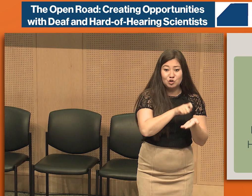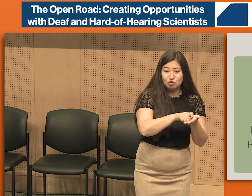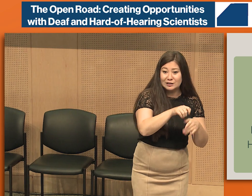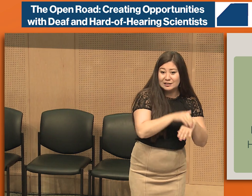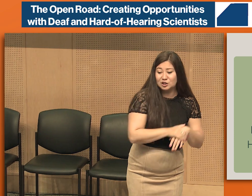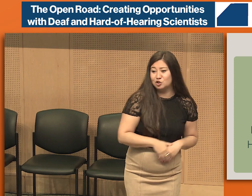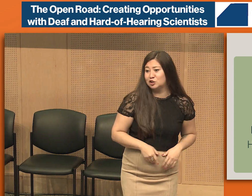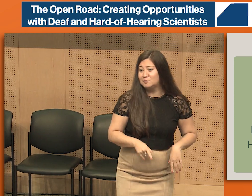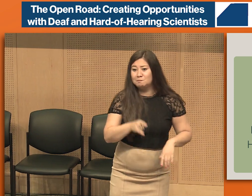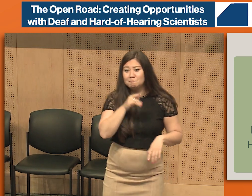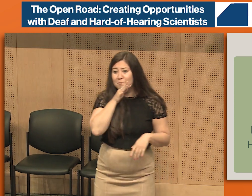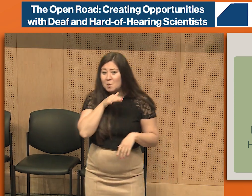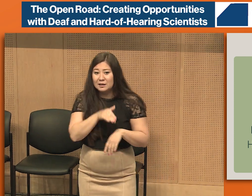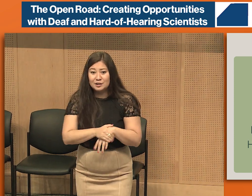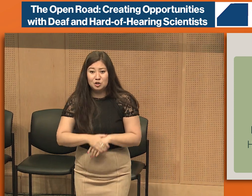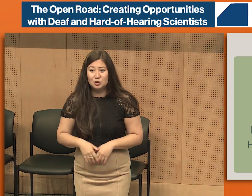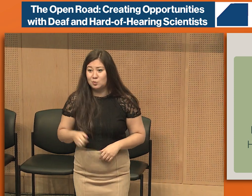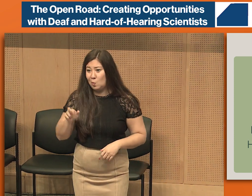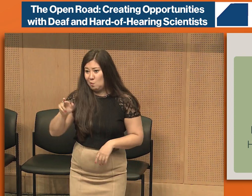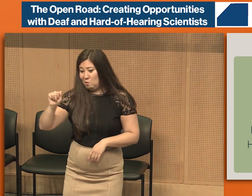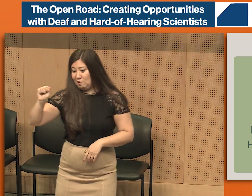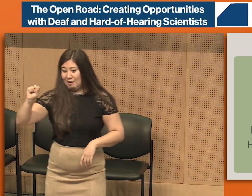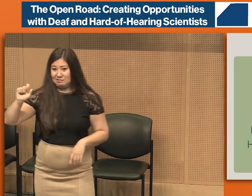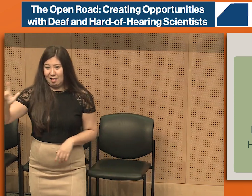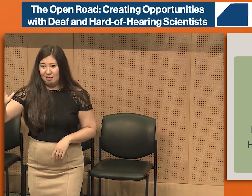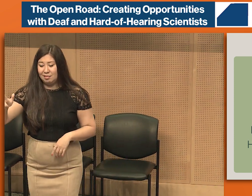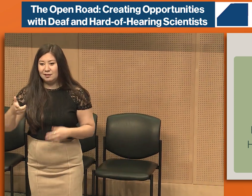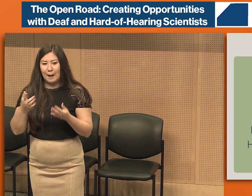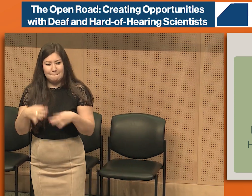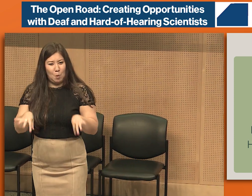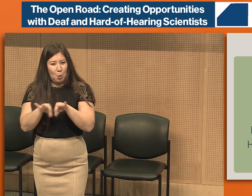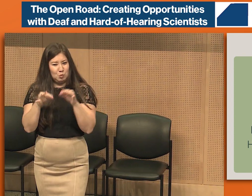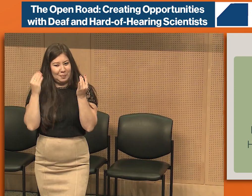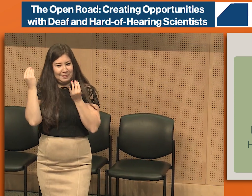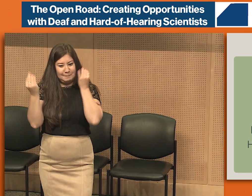Doesn't matter if it's written English or spoken English or ASL.